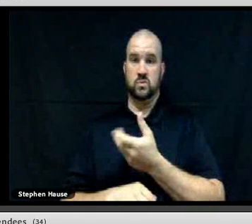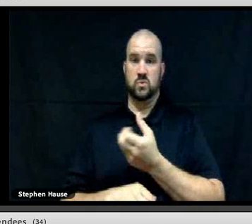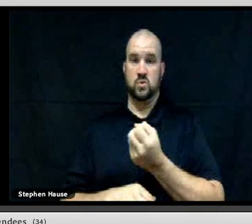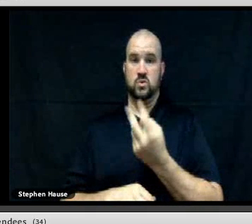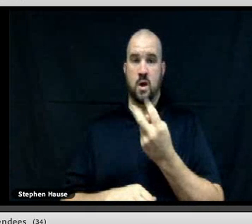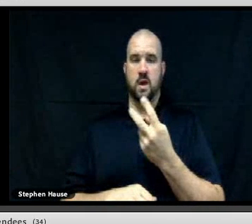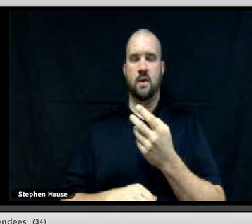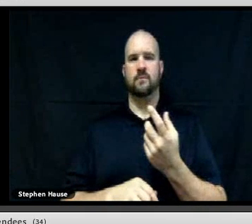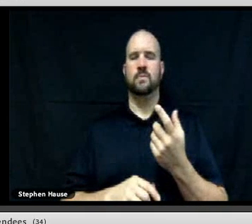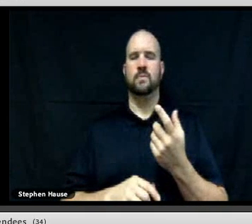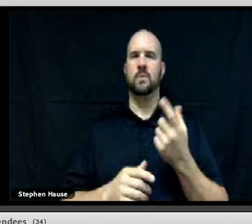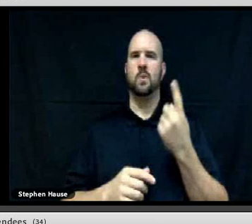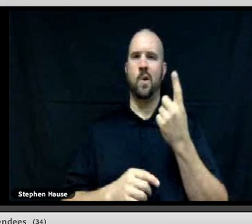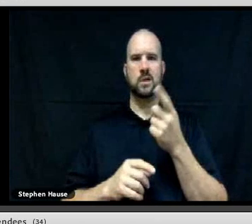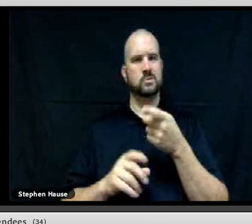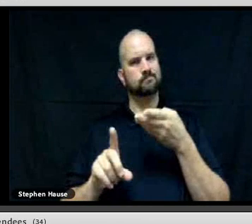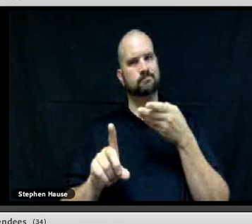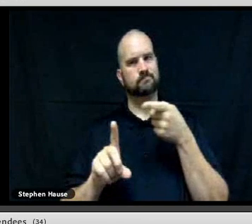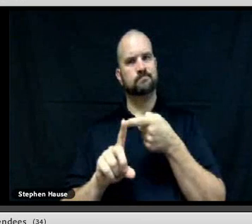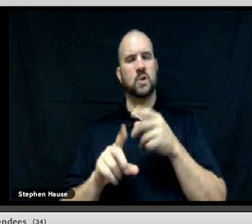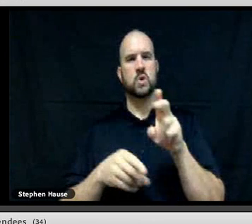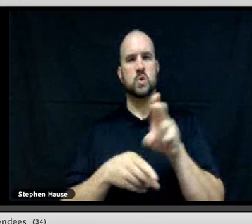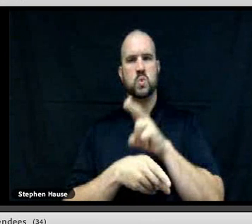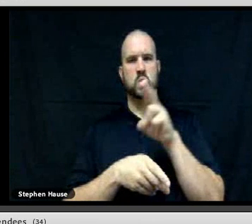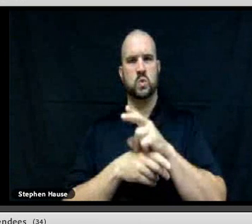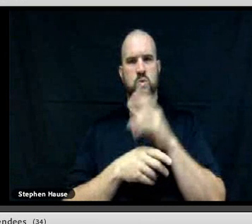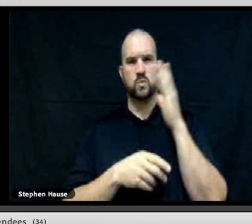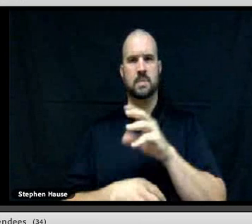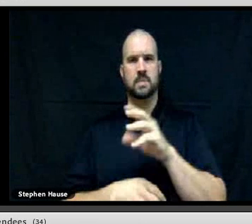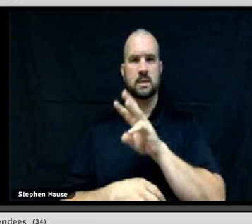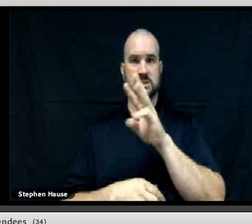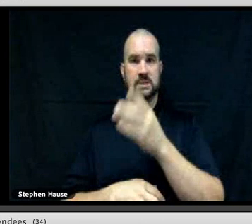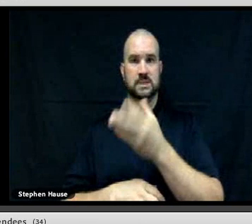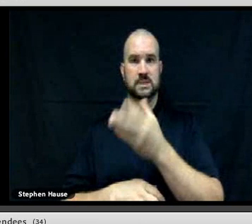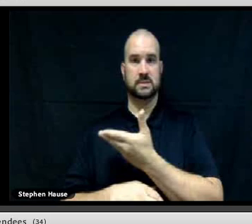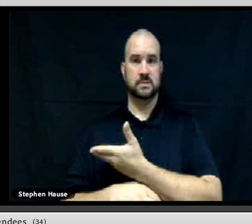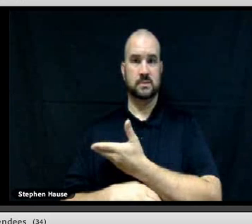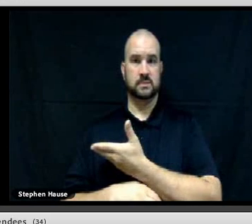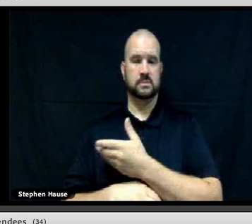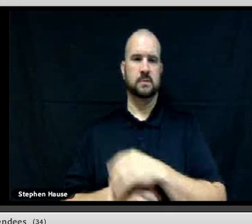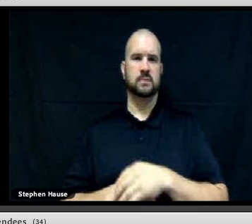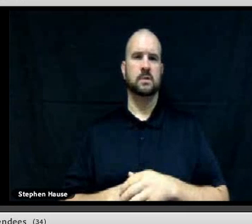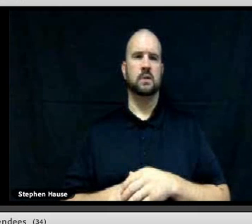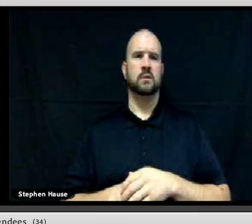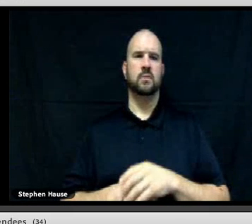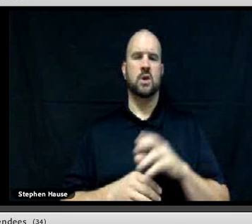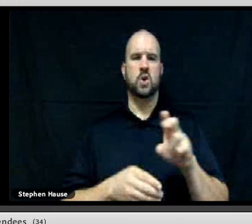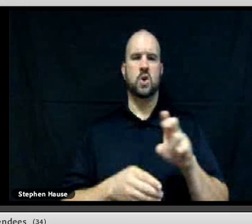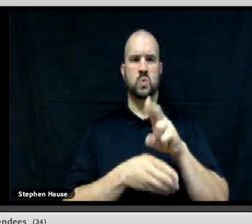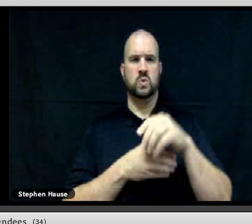Um, they're relevant in the United States and, um, they're the ones that you're most likely going to encounter most often